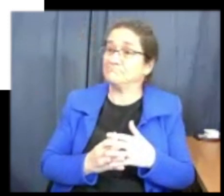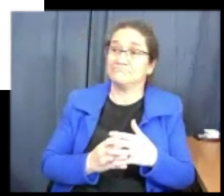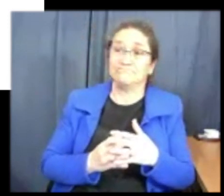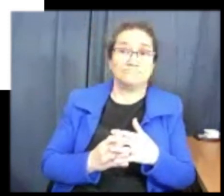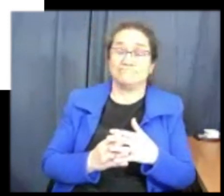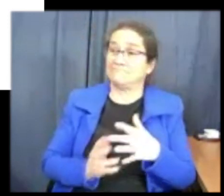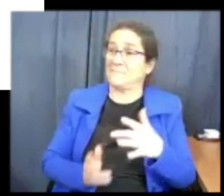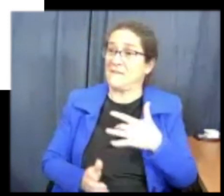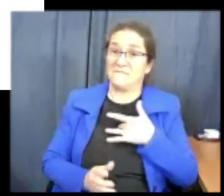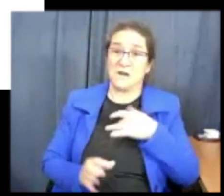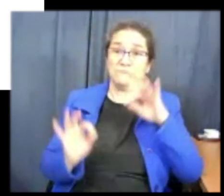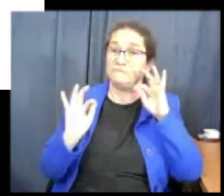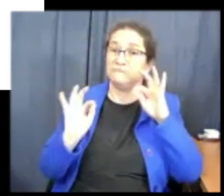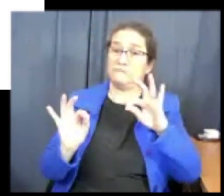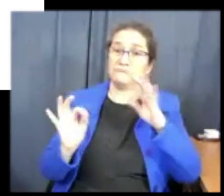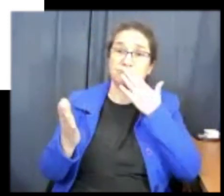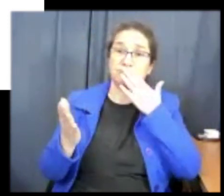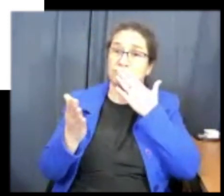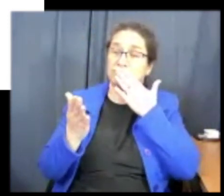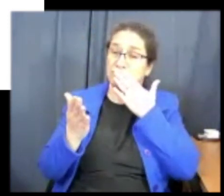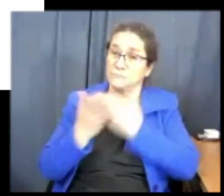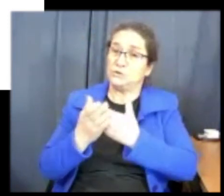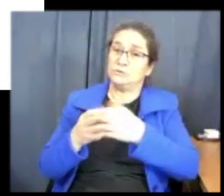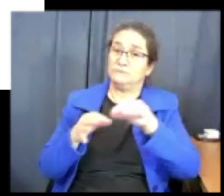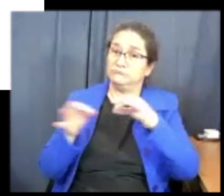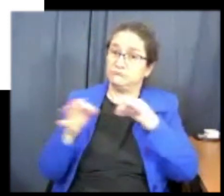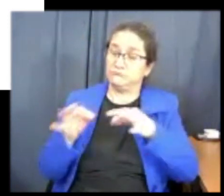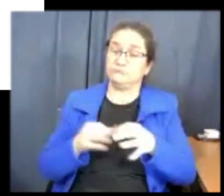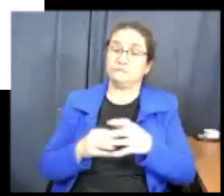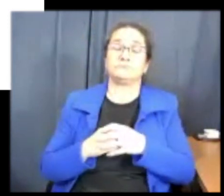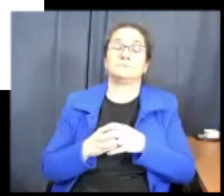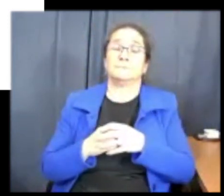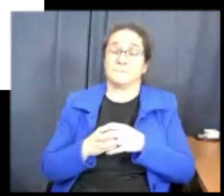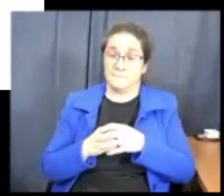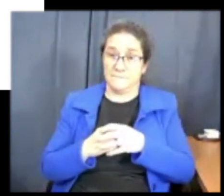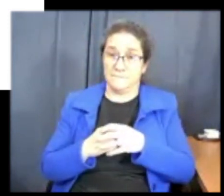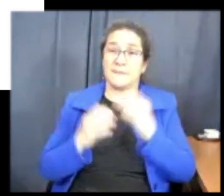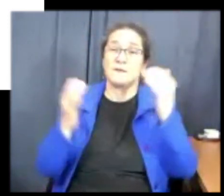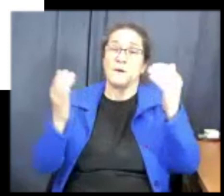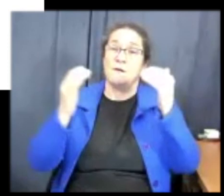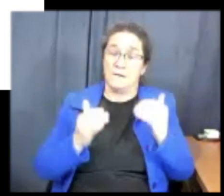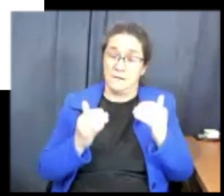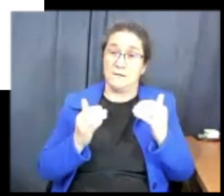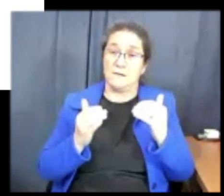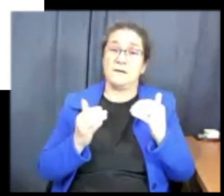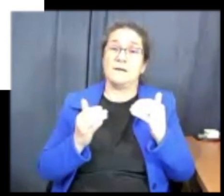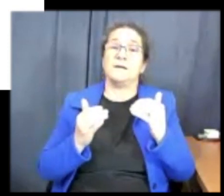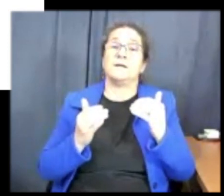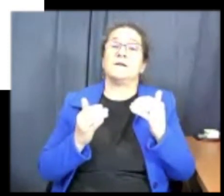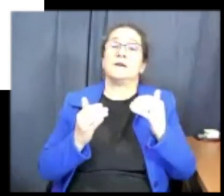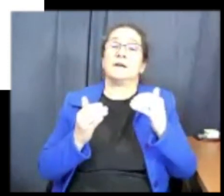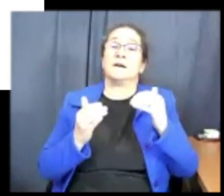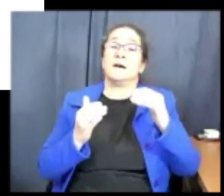I think when we get into our step three and four we will kind of dig into some of the data